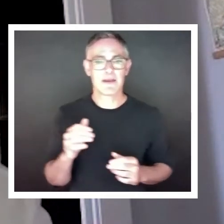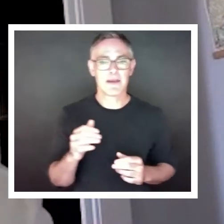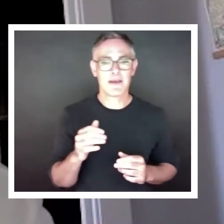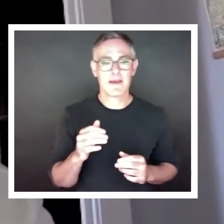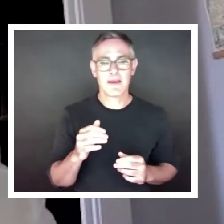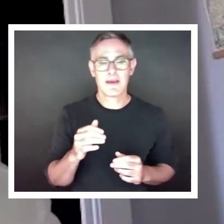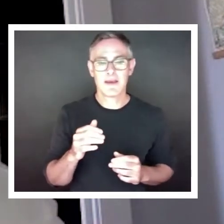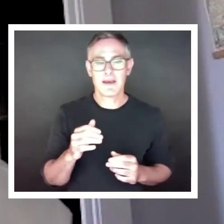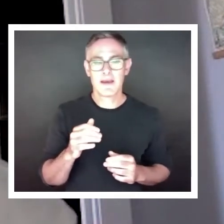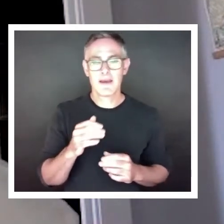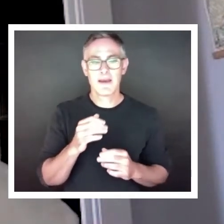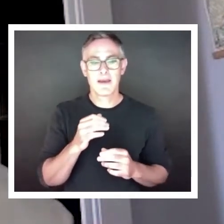to move on to well.